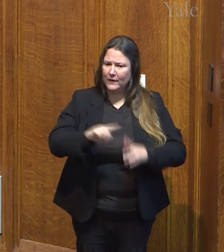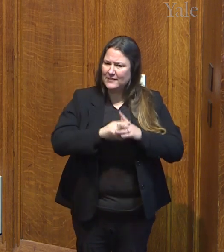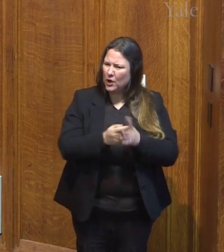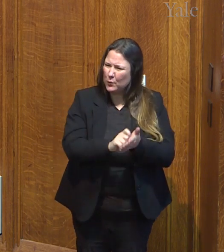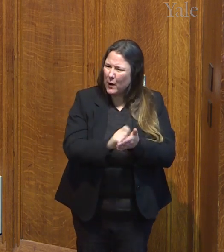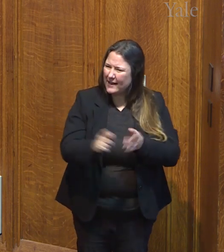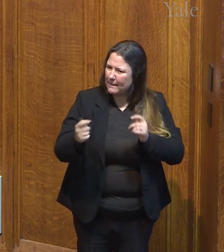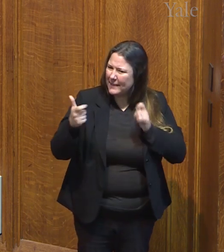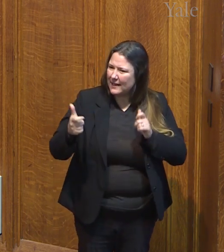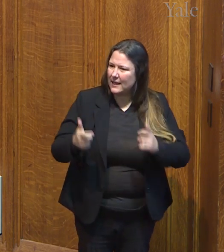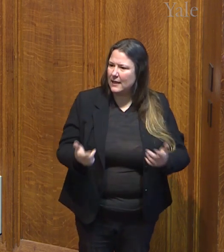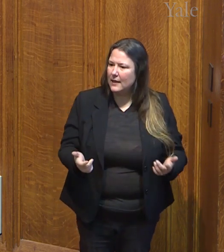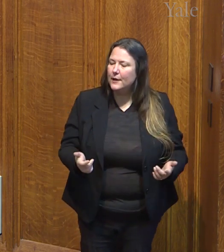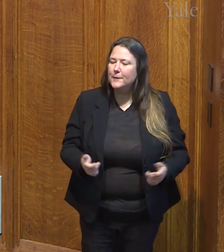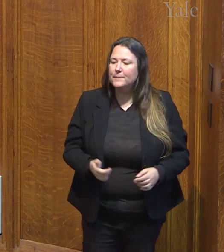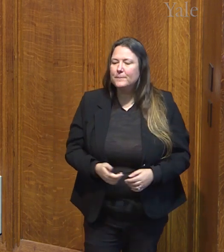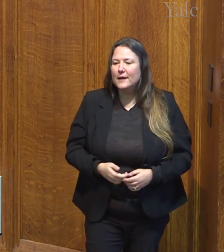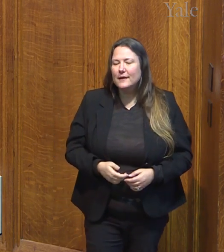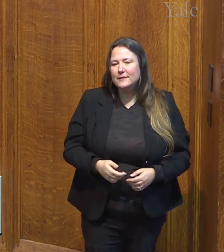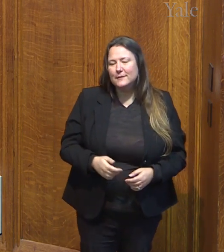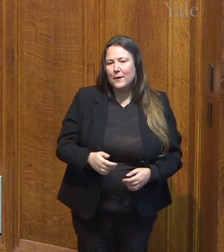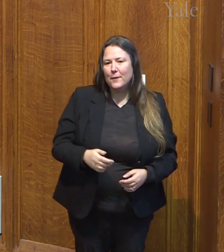So my theme song might've been something like